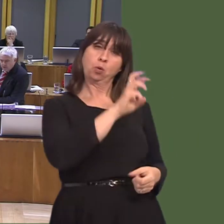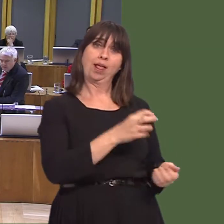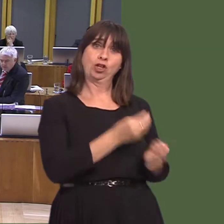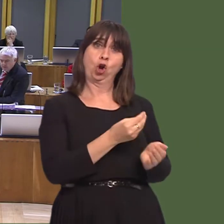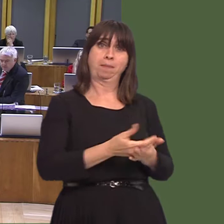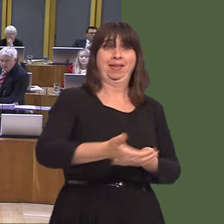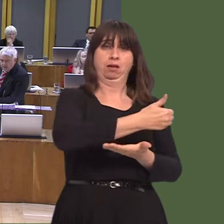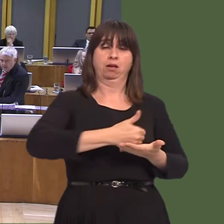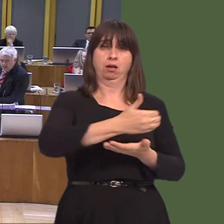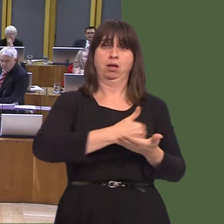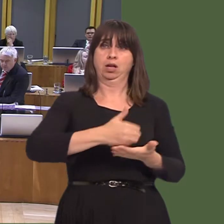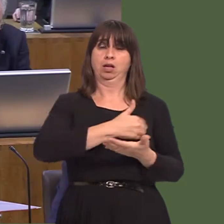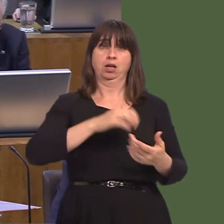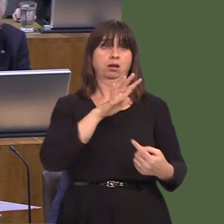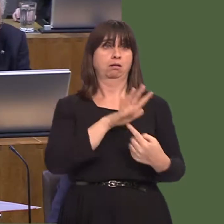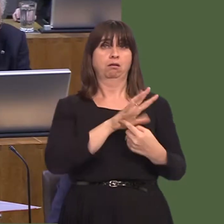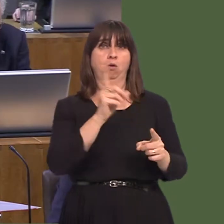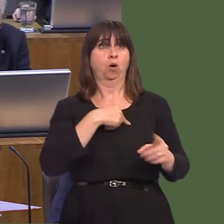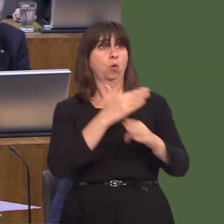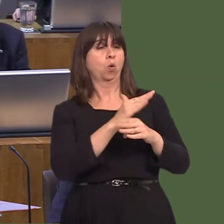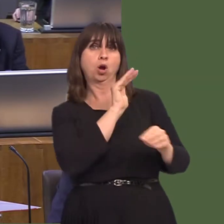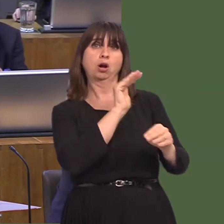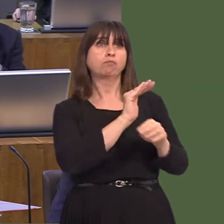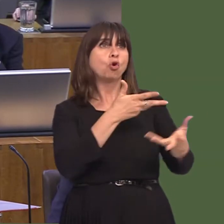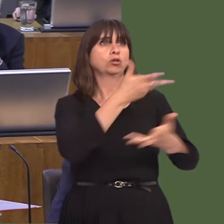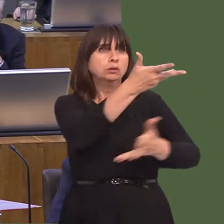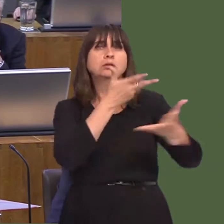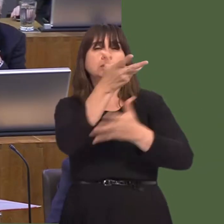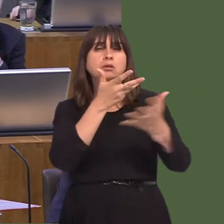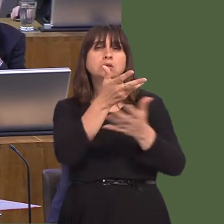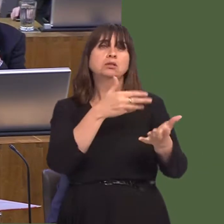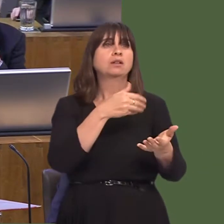on labour from outside the UK. If we look at the food and drink sector, there are many firms who'd simply not be able to